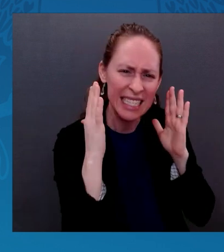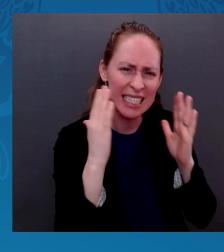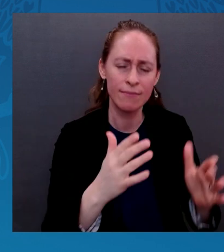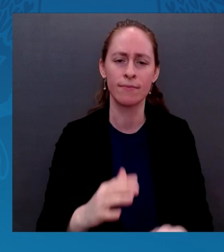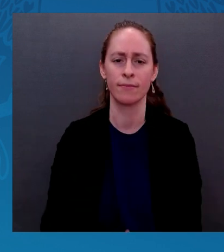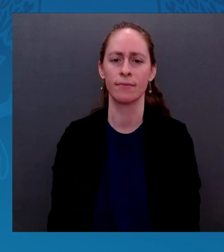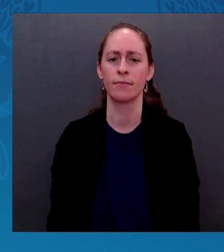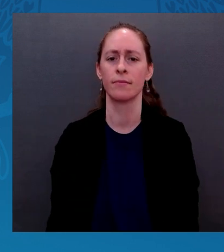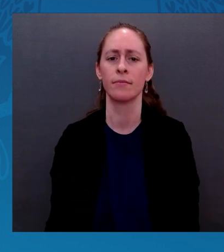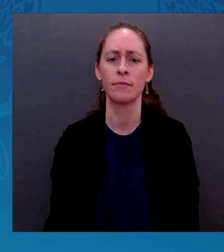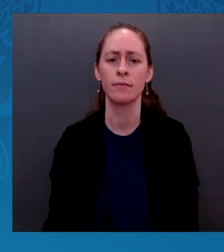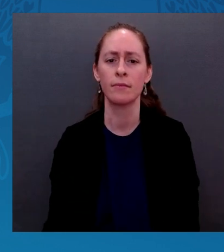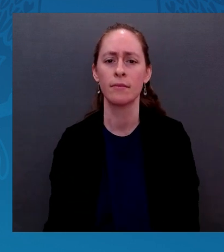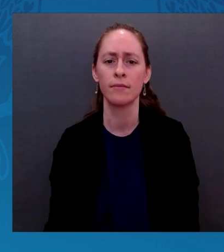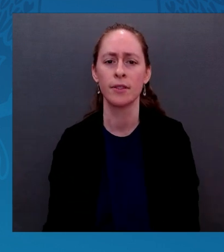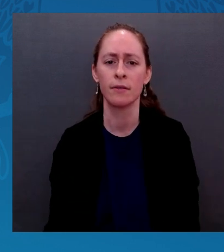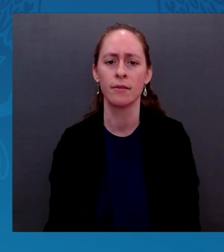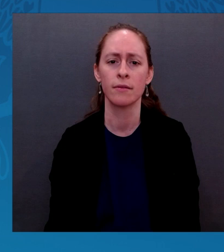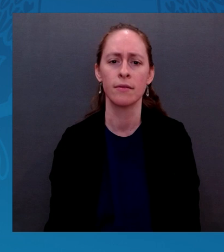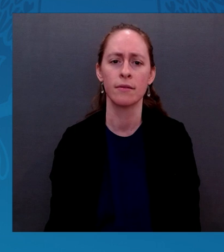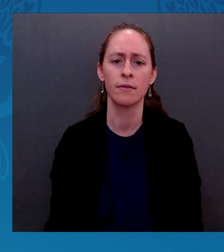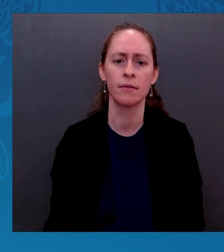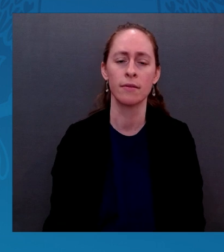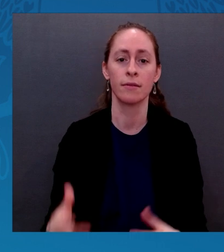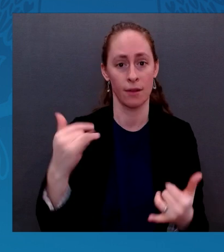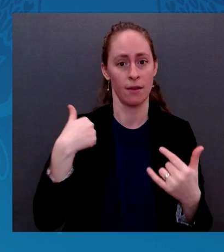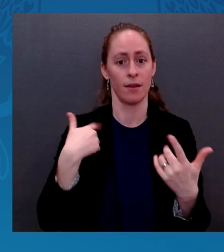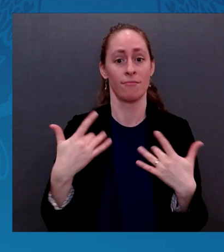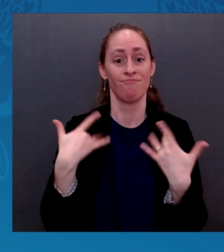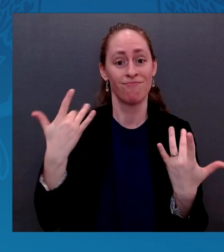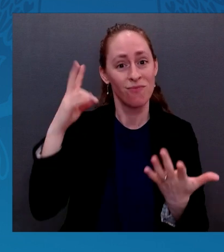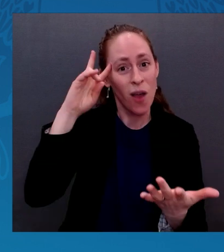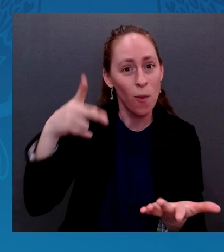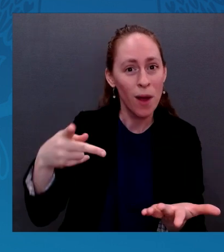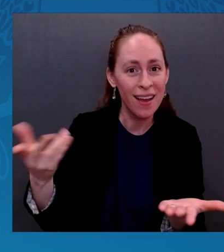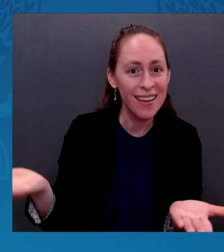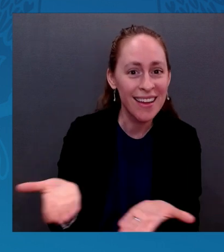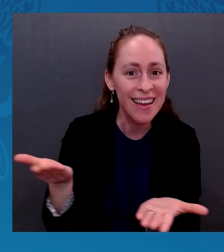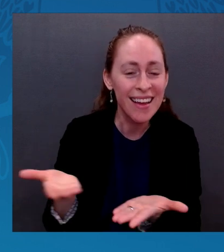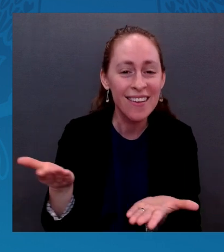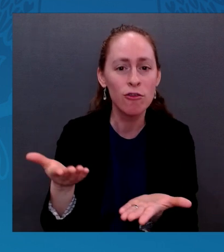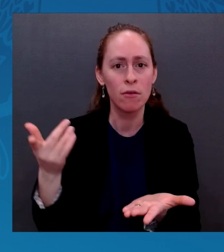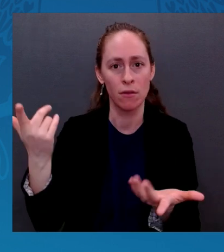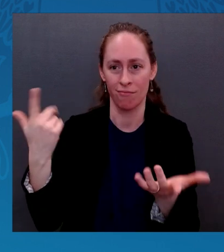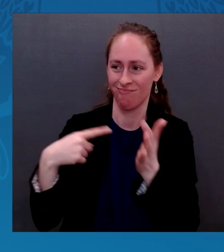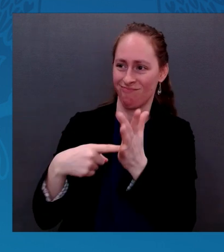and the partnerships that will foster. We would not be here if not for your efforts and those of President Biden